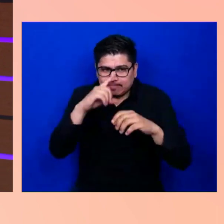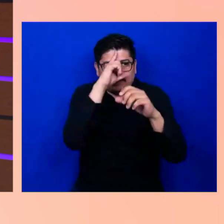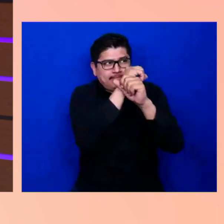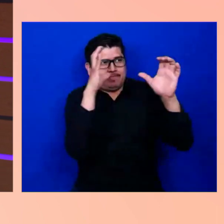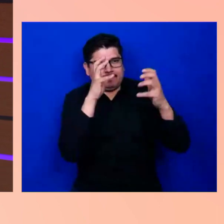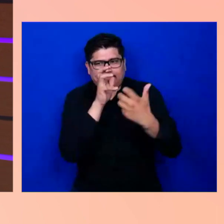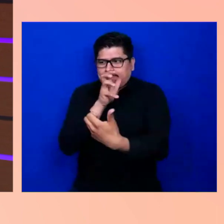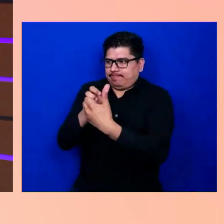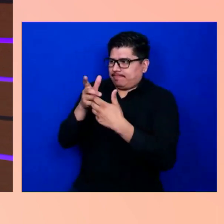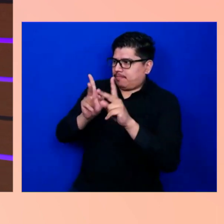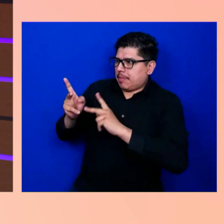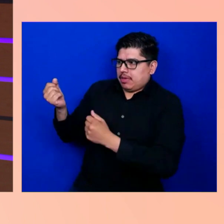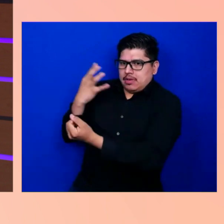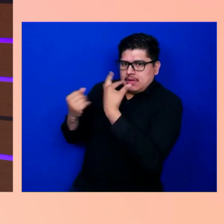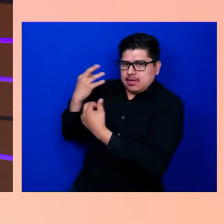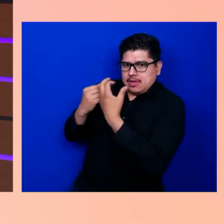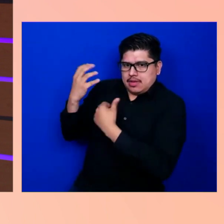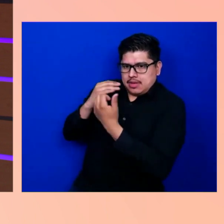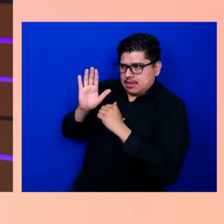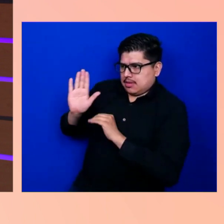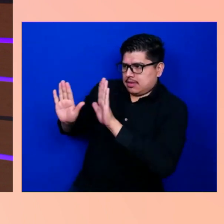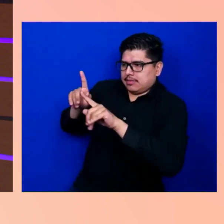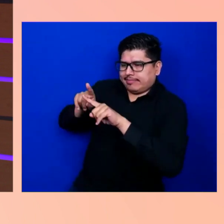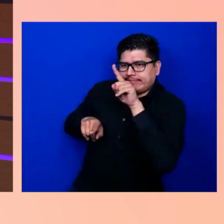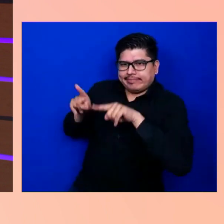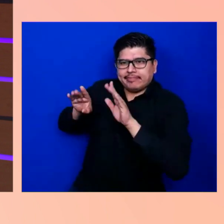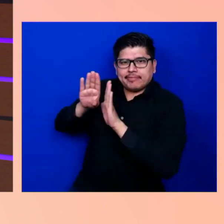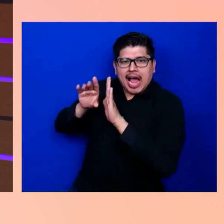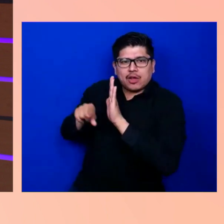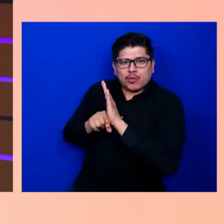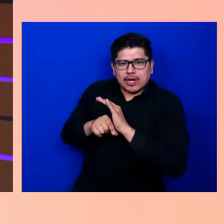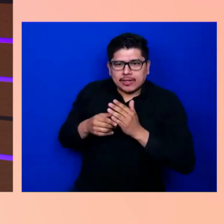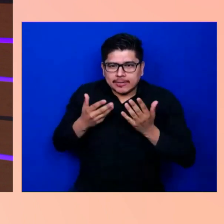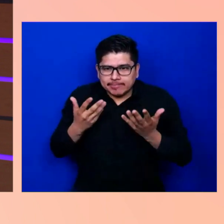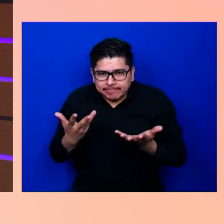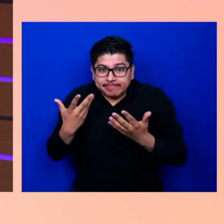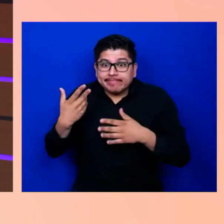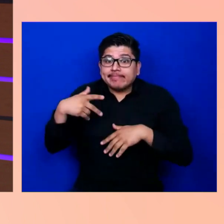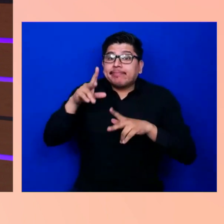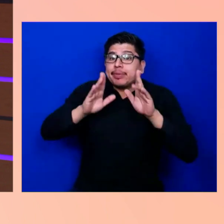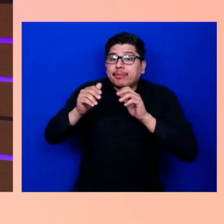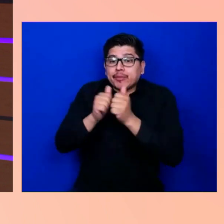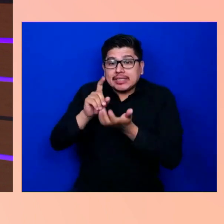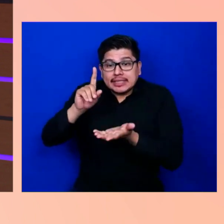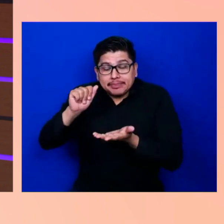Engineers with physical disabilities, cognitive differences and unique ways of making